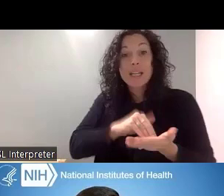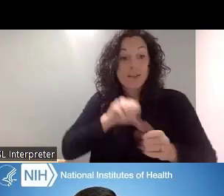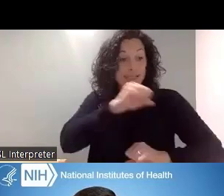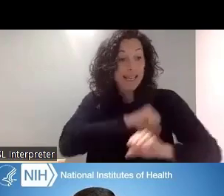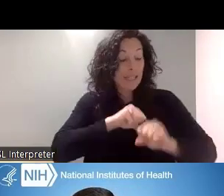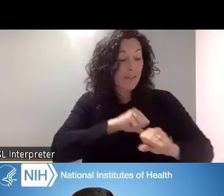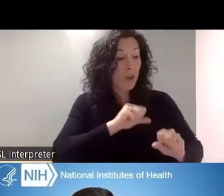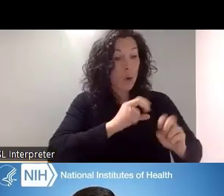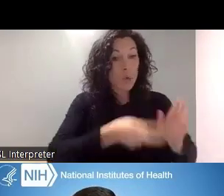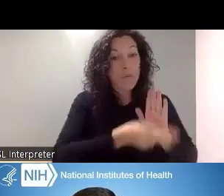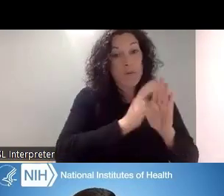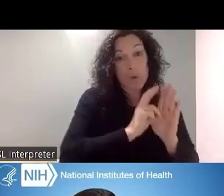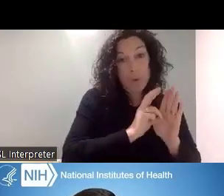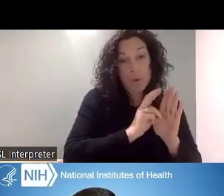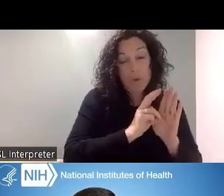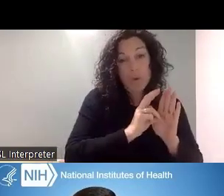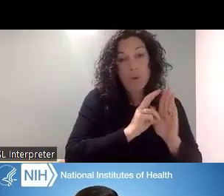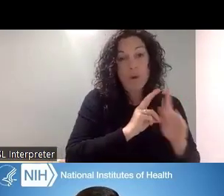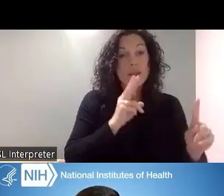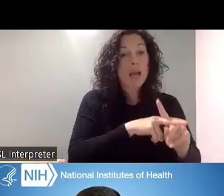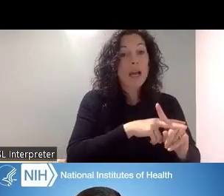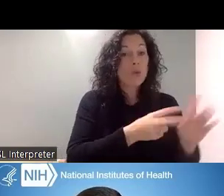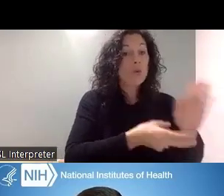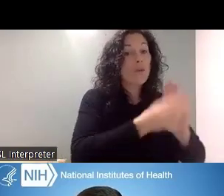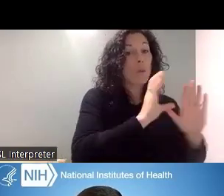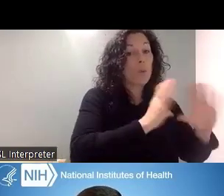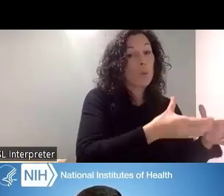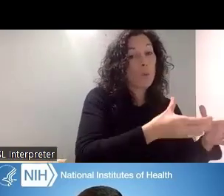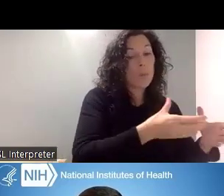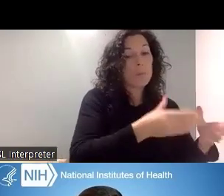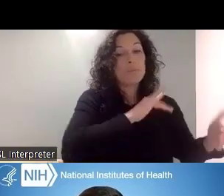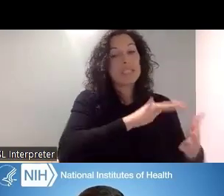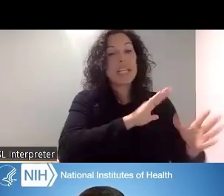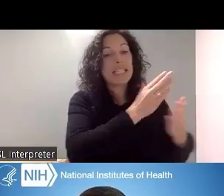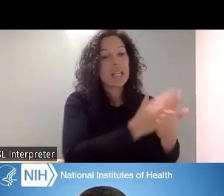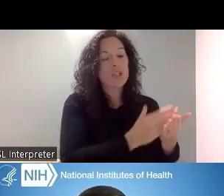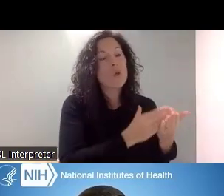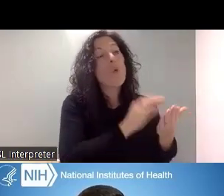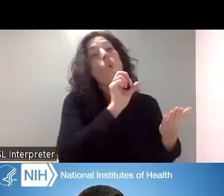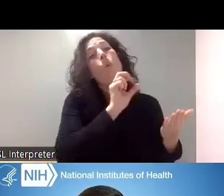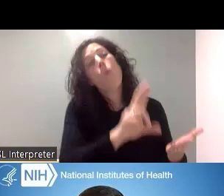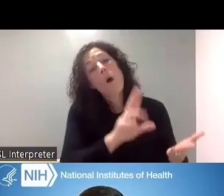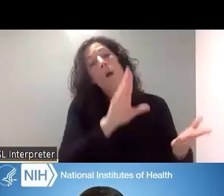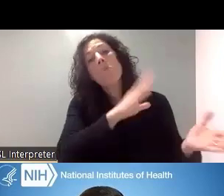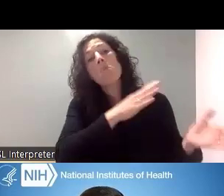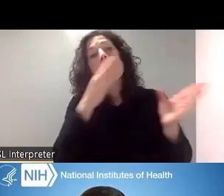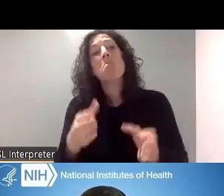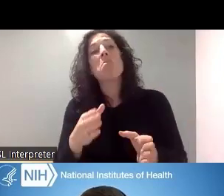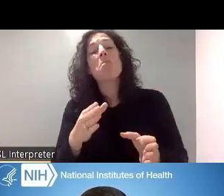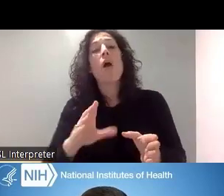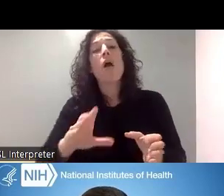It will be assigned to a review group, a study section, or it may be reviewed at one of our institutes,